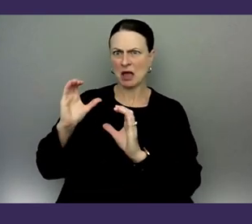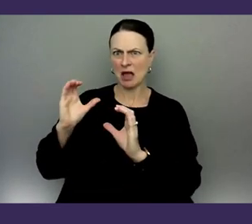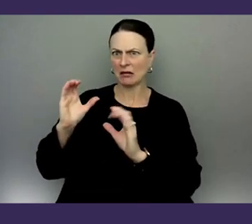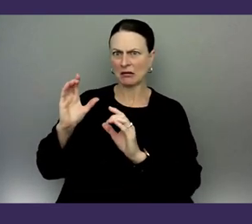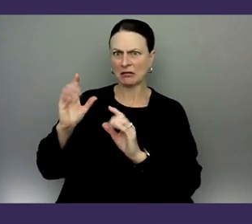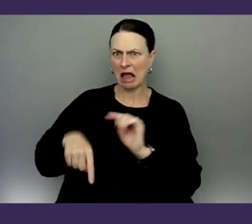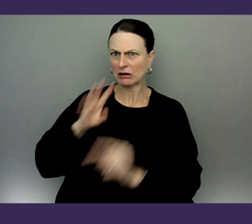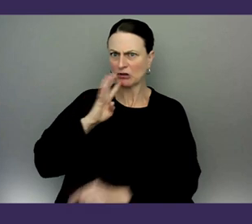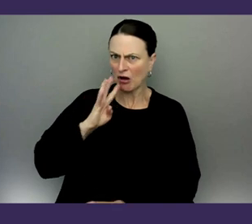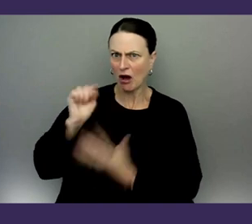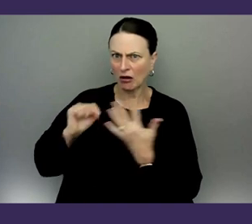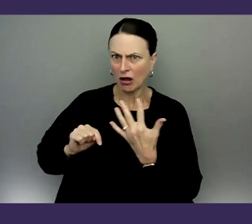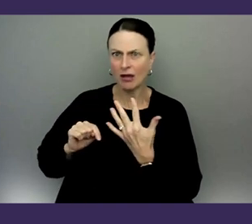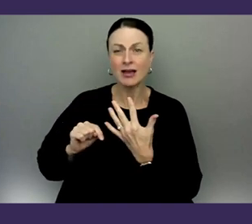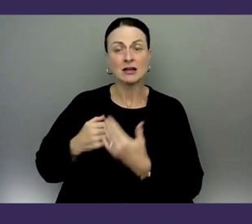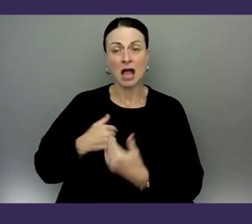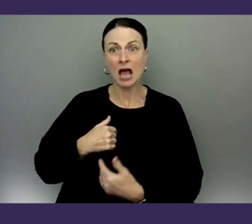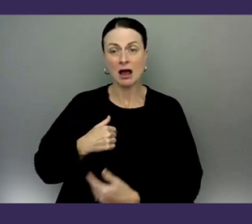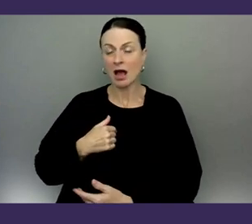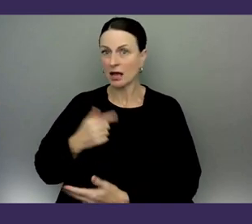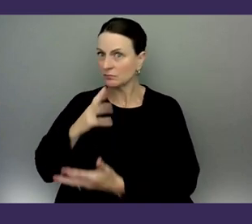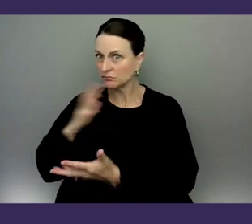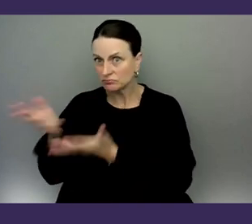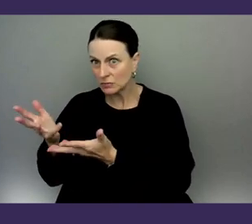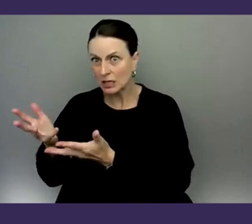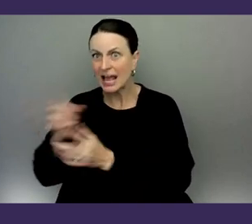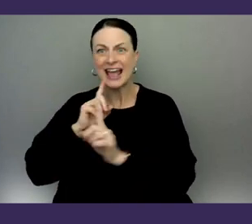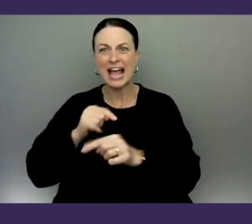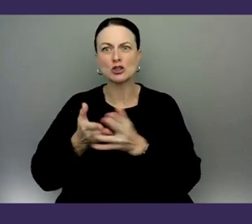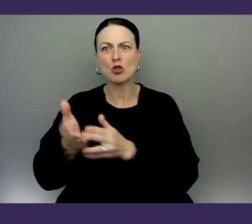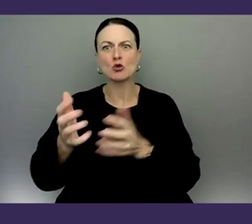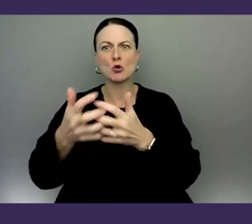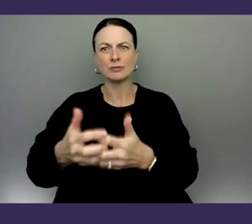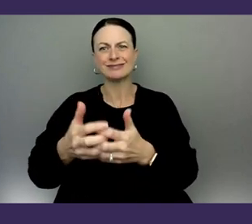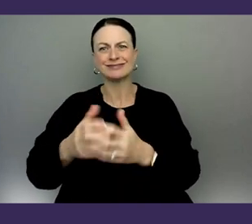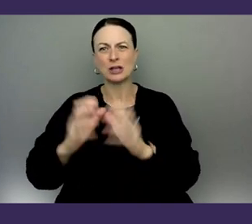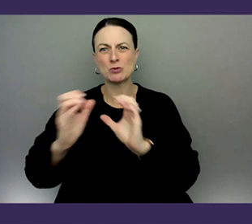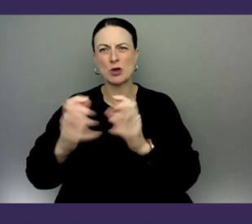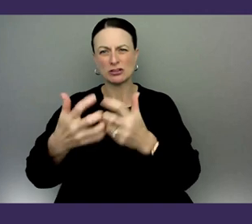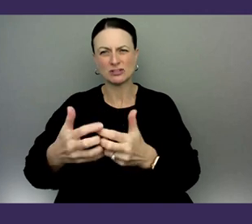And when I speak with her, she's gotta answer through the communication device. This is just,